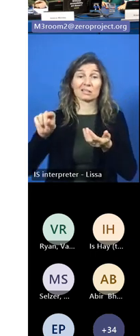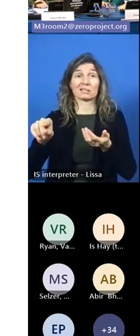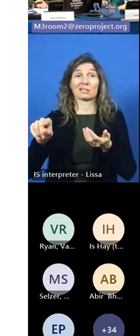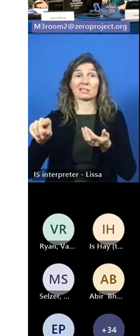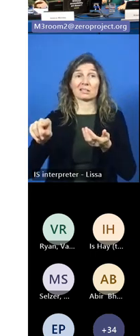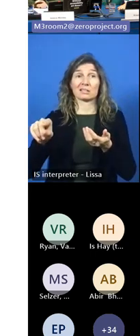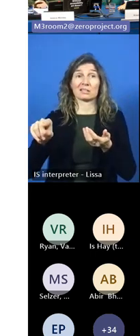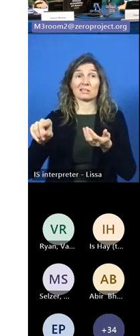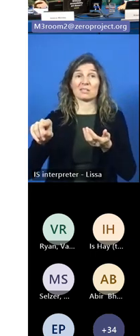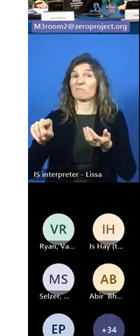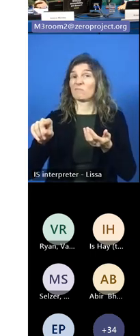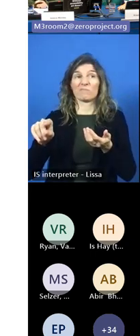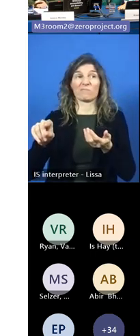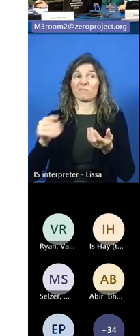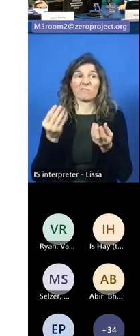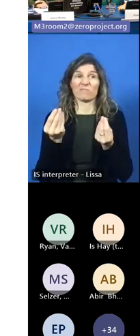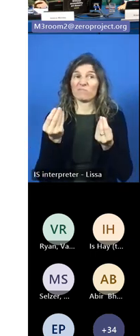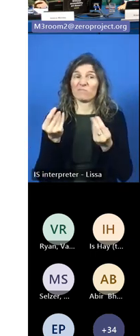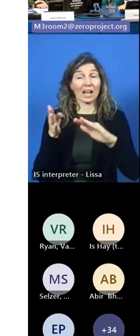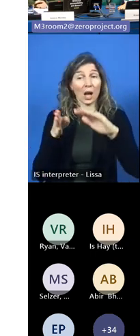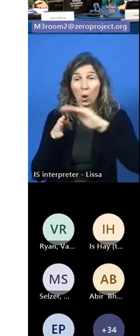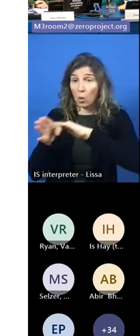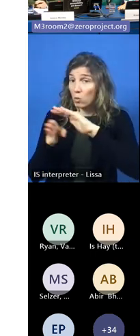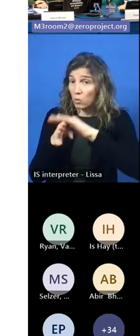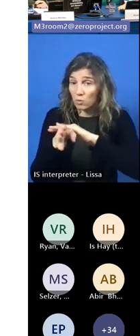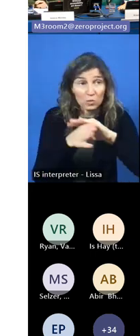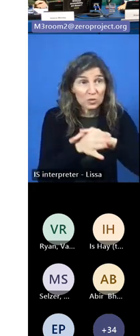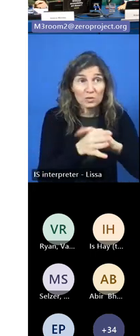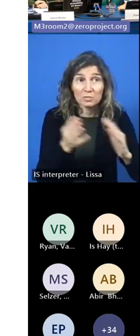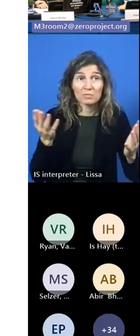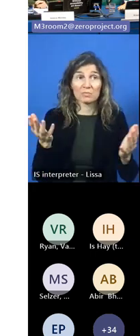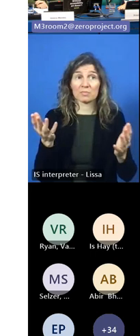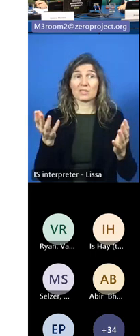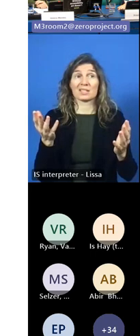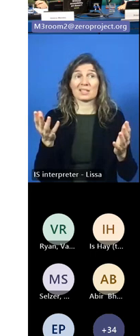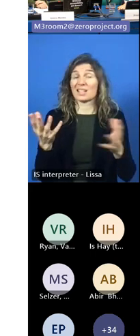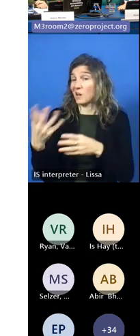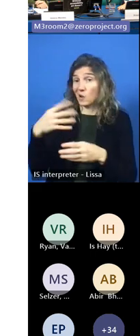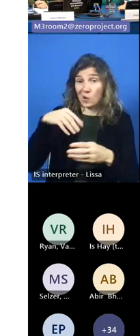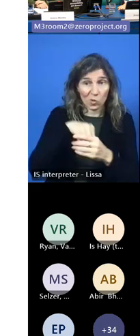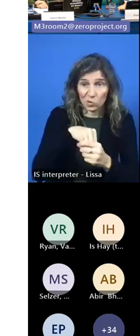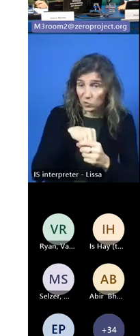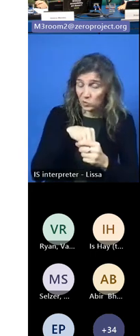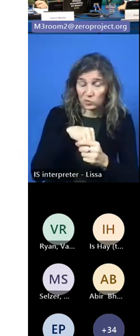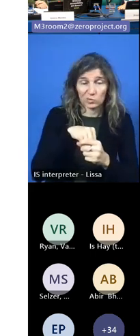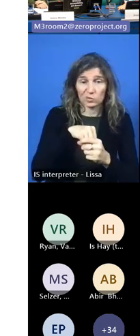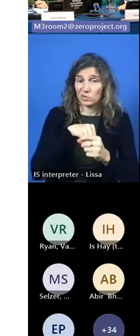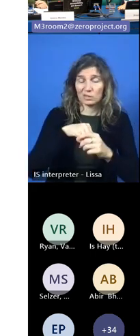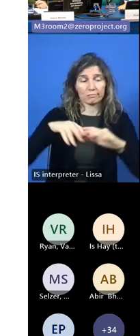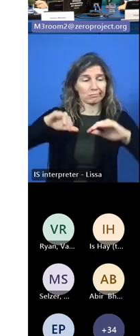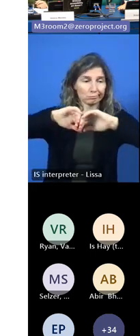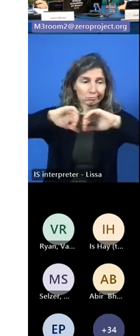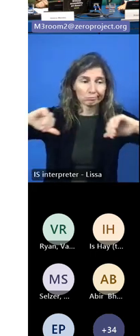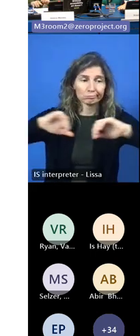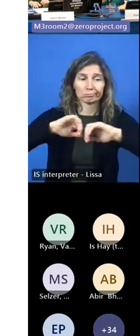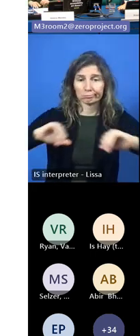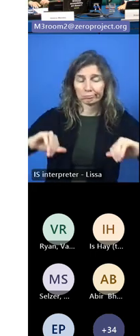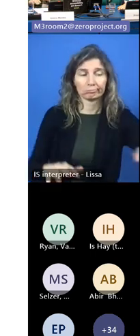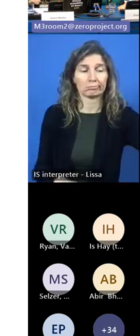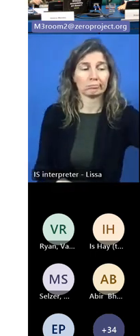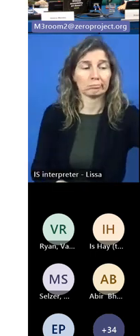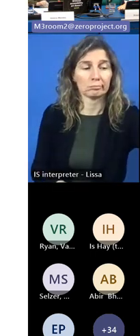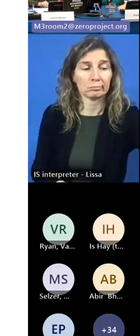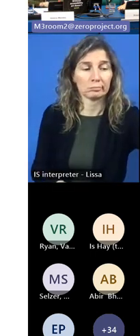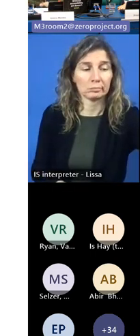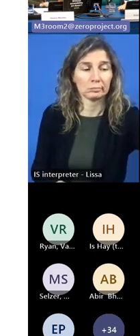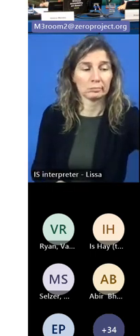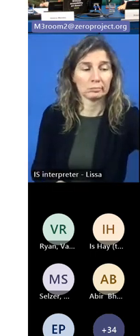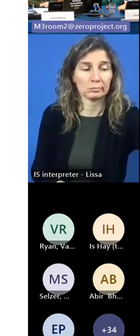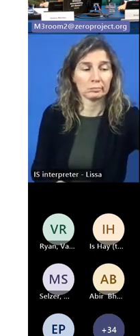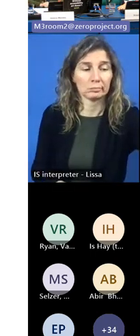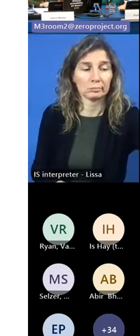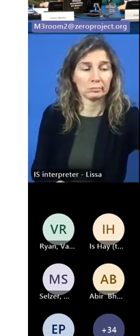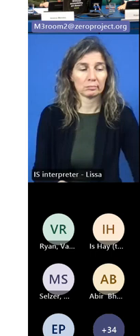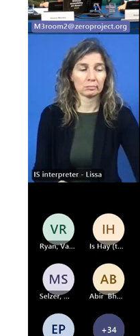JÉSSICA MENDES: (Language Unknown to Captioner) SPEAKER: That is why it is so important we fight